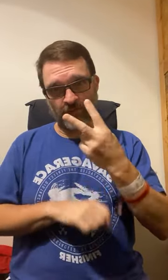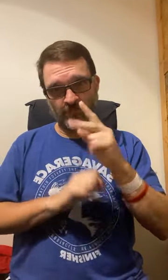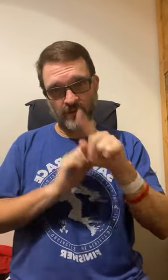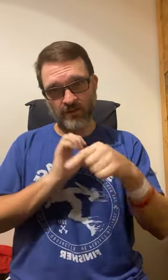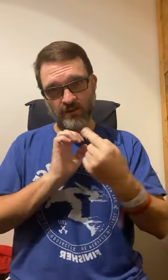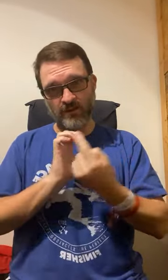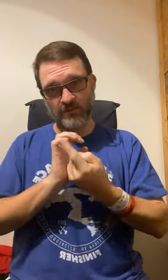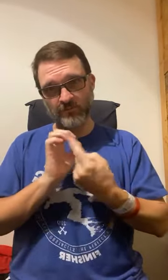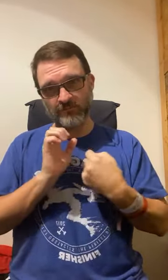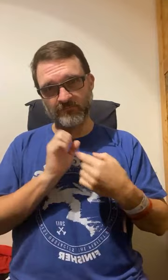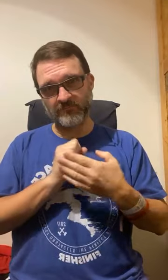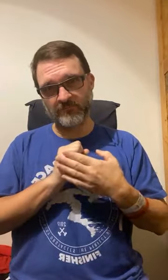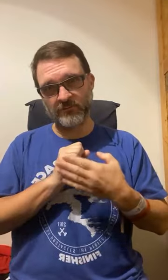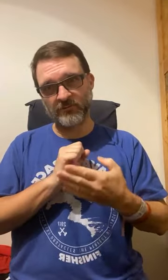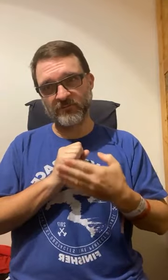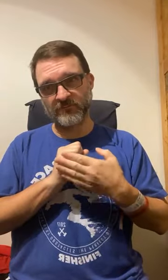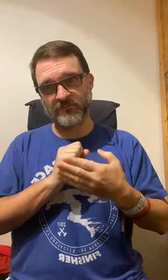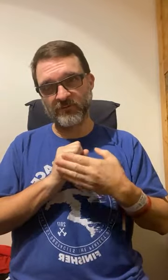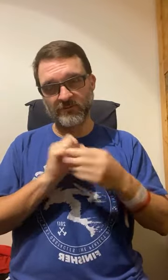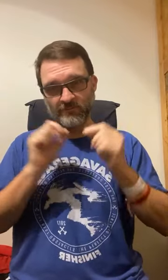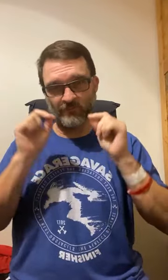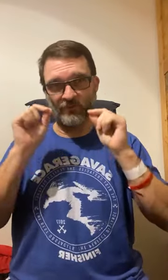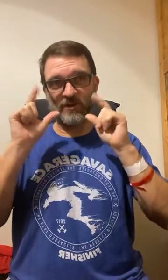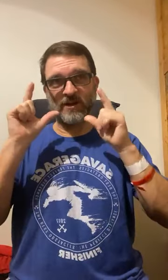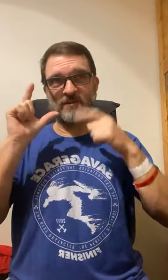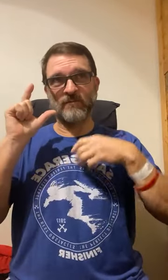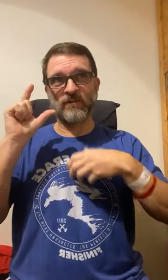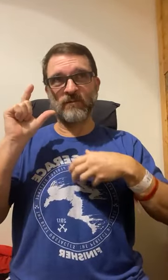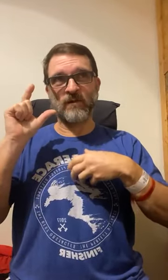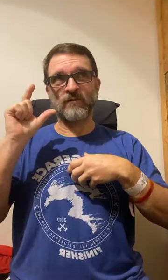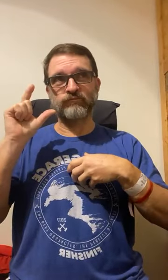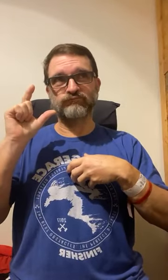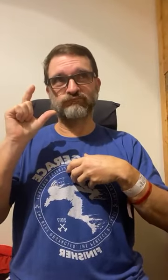From 6:30 to about 12 hours. I kept farting.